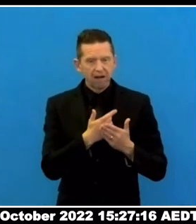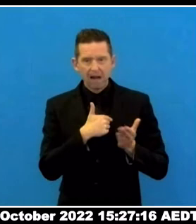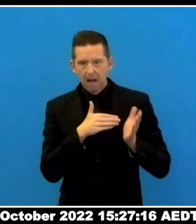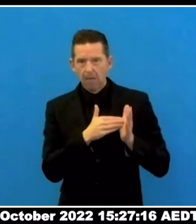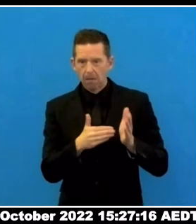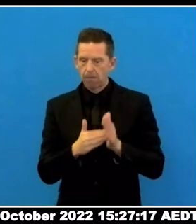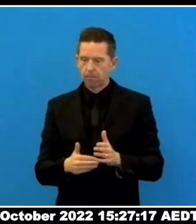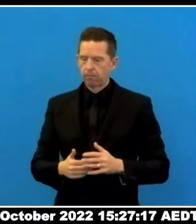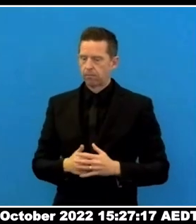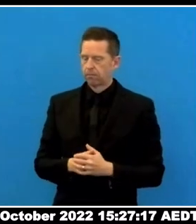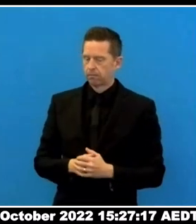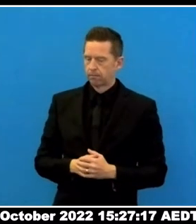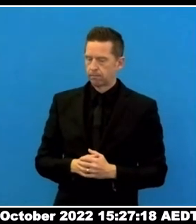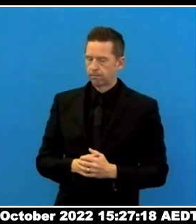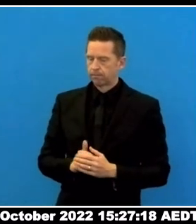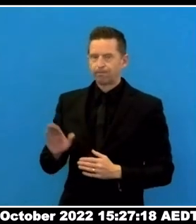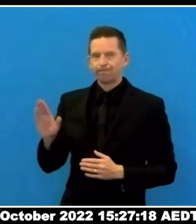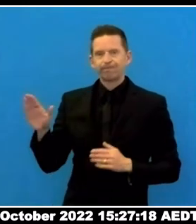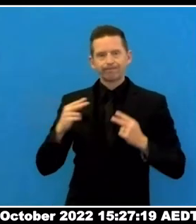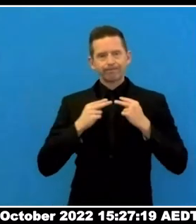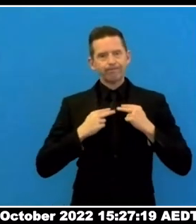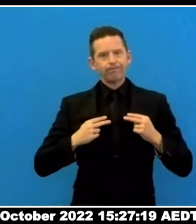Muzhgan, can I jump in there because I want to come back